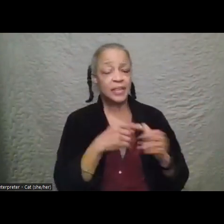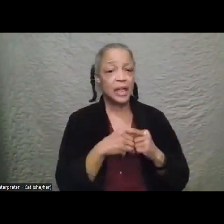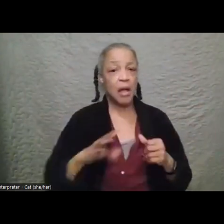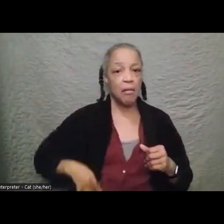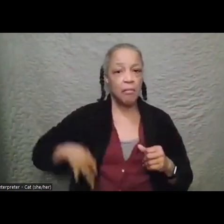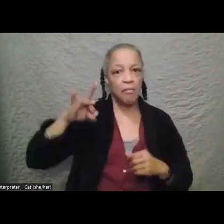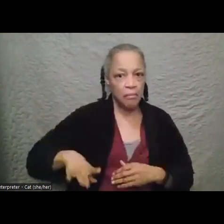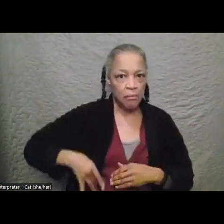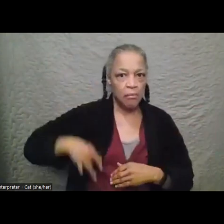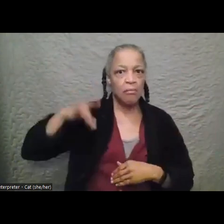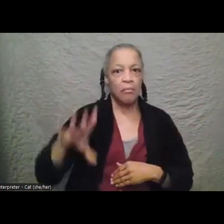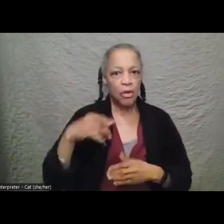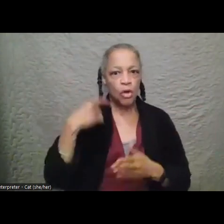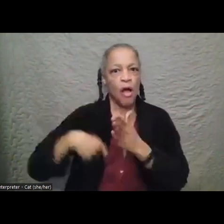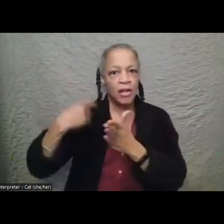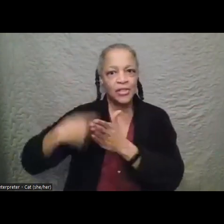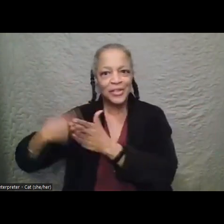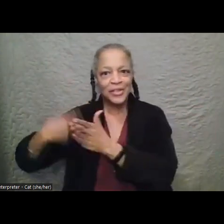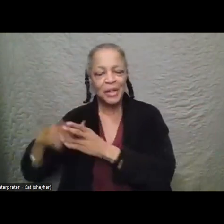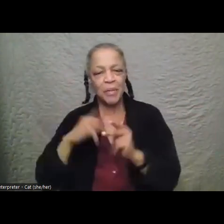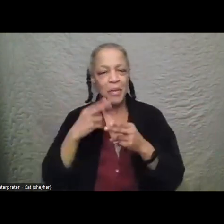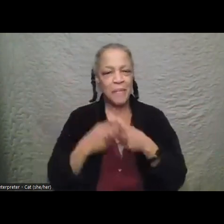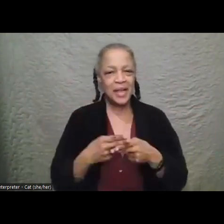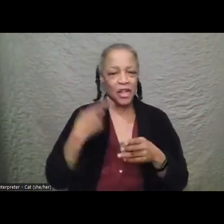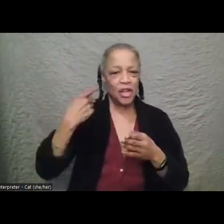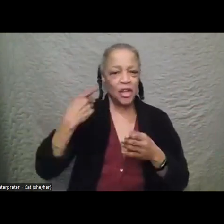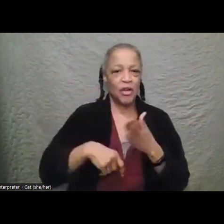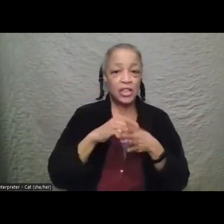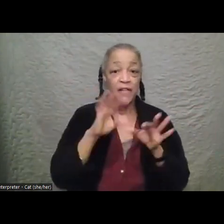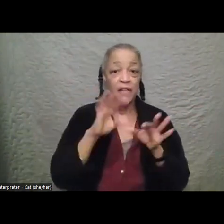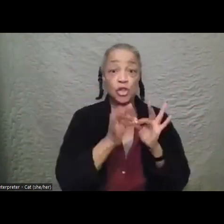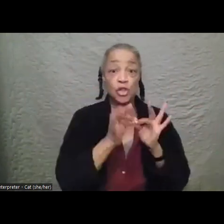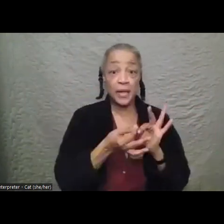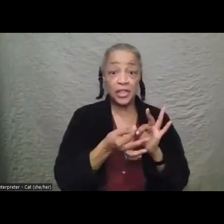I heard folks mention the cost of interpretation even though they go to the vigorous process